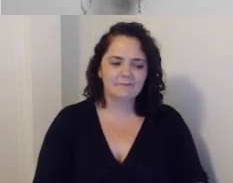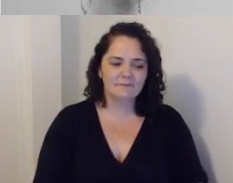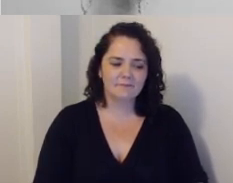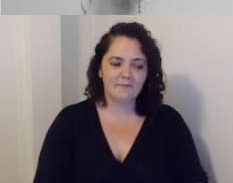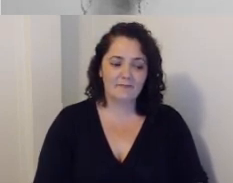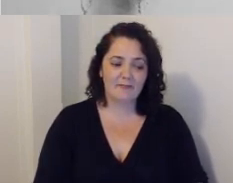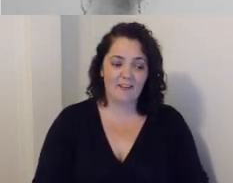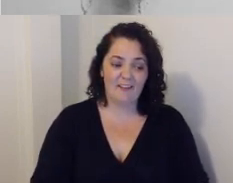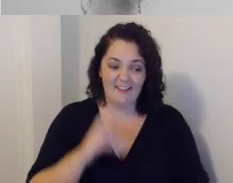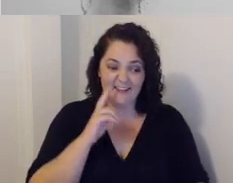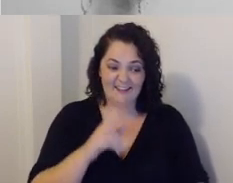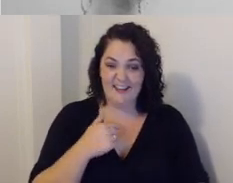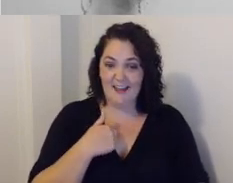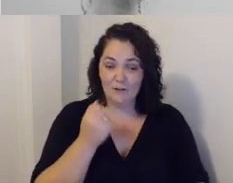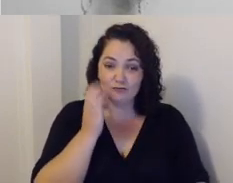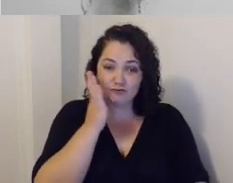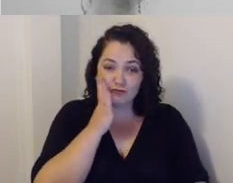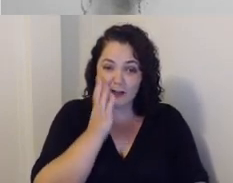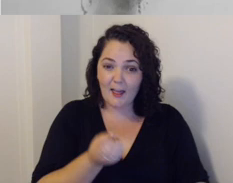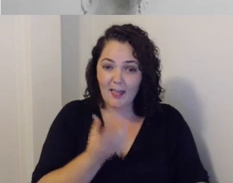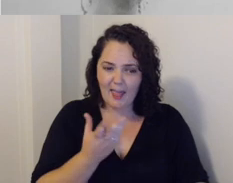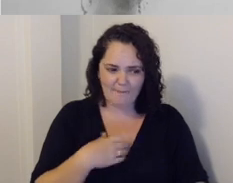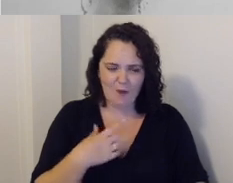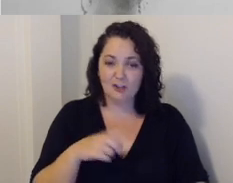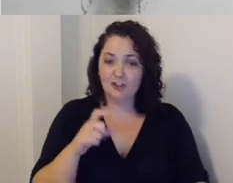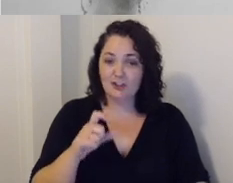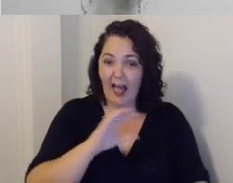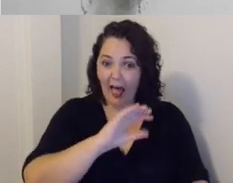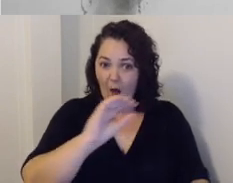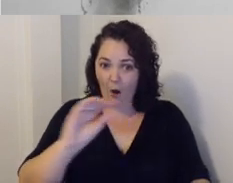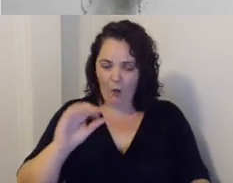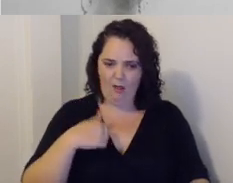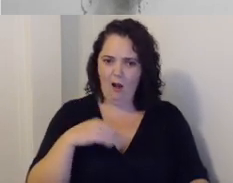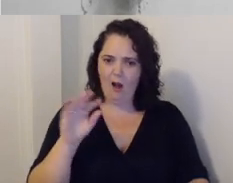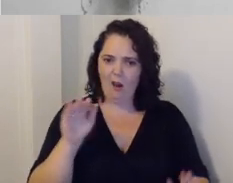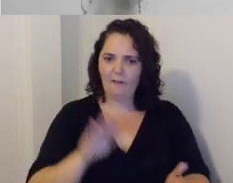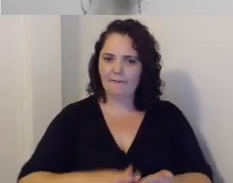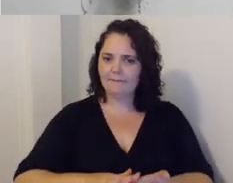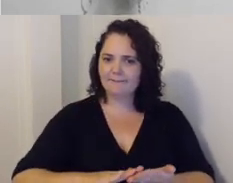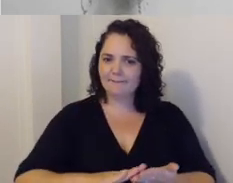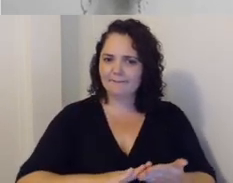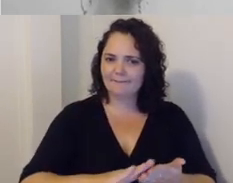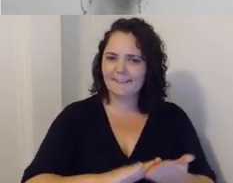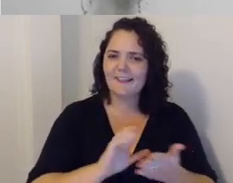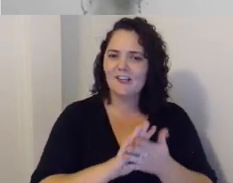working right into the body with those grays and starting to feel the shapes that I'm seeing as I